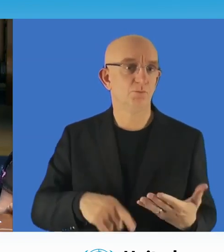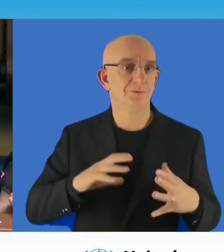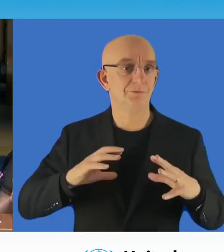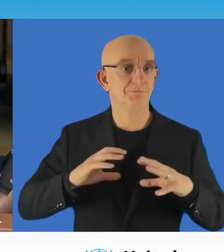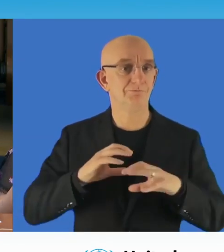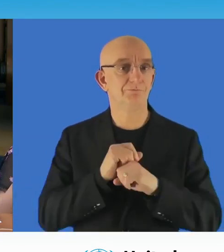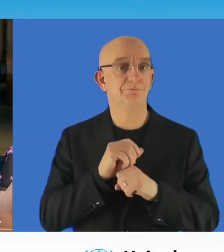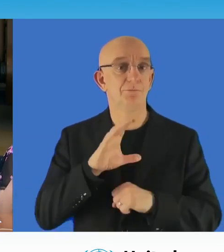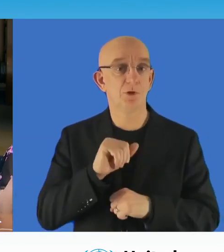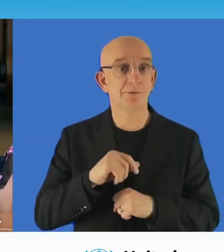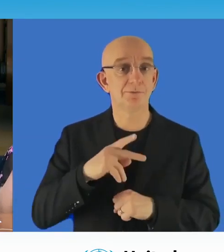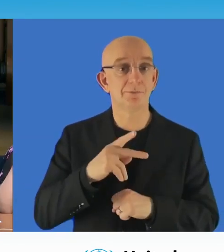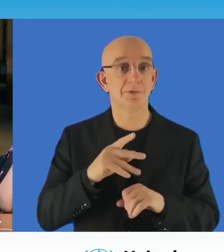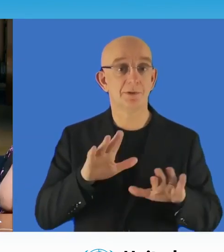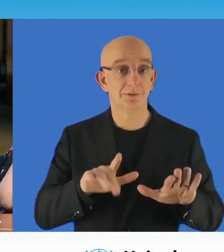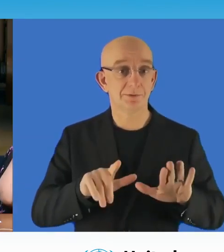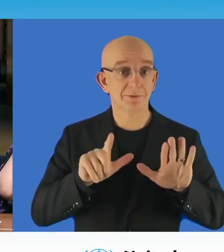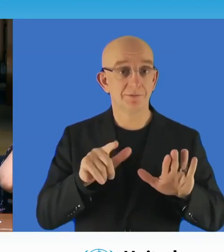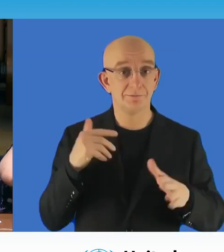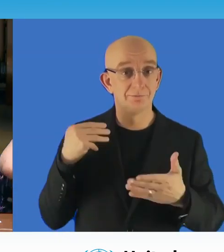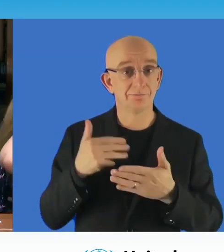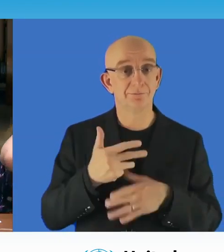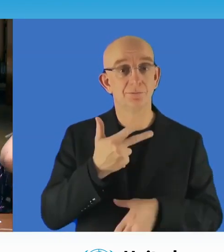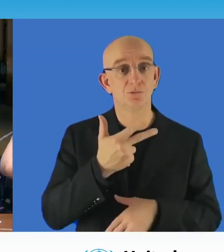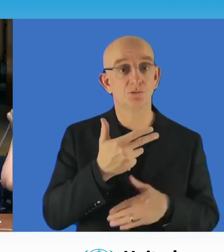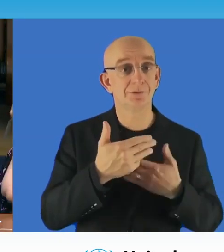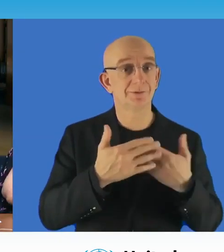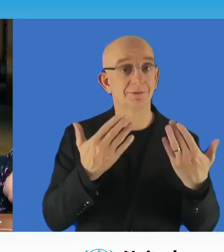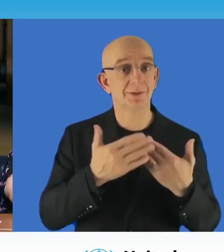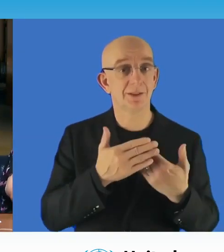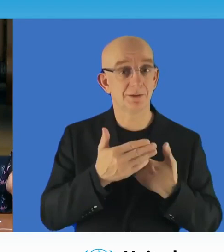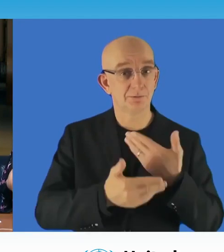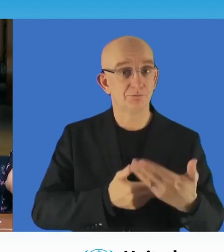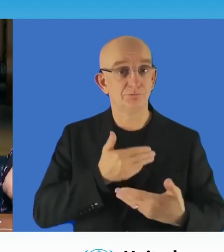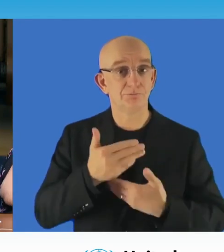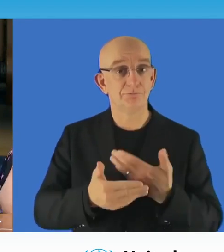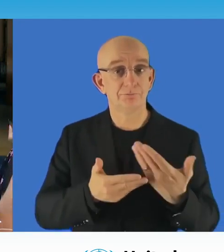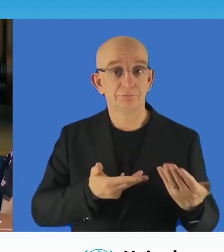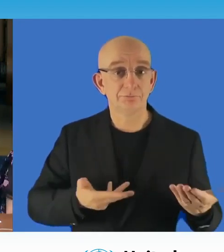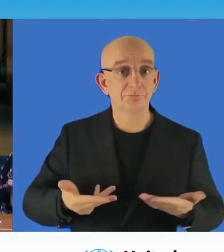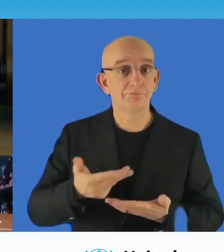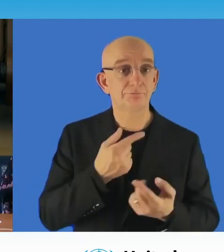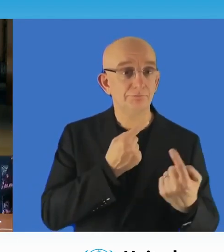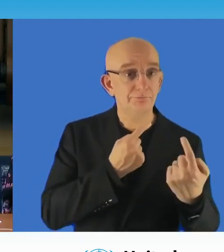Advance the rights of persons with disabilities it is our joint responsibility to take stock to